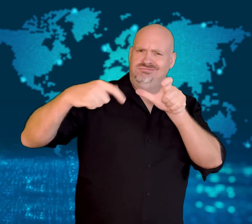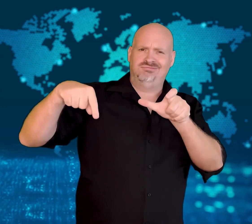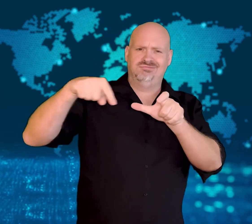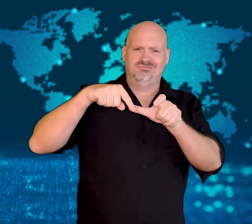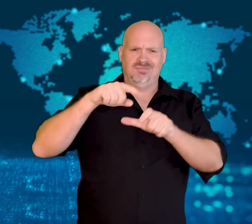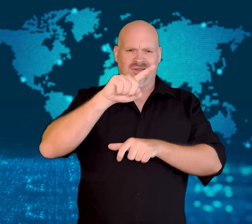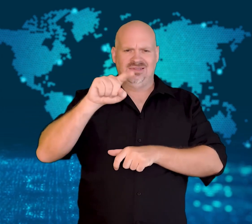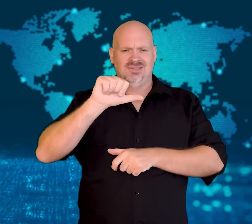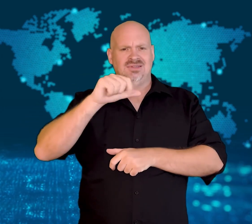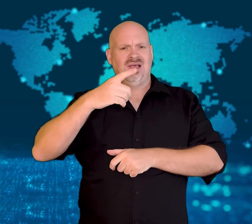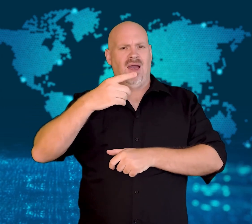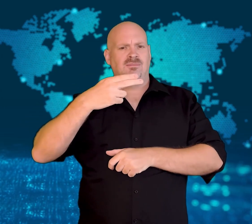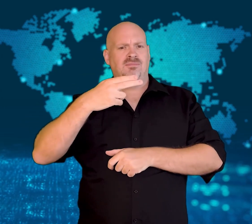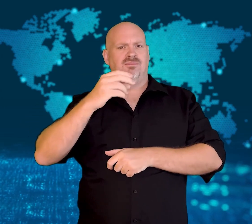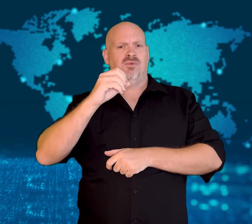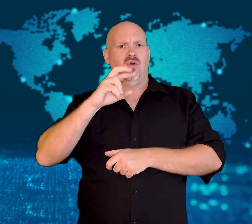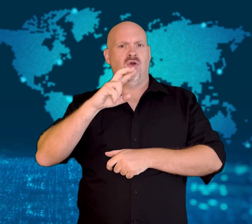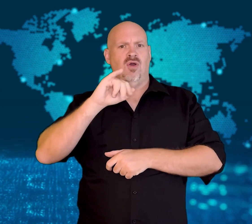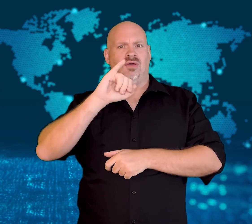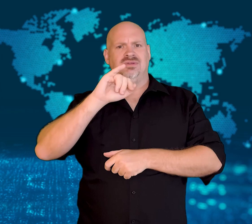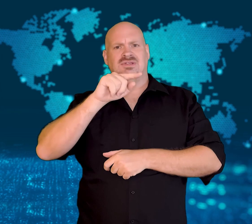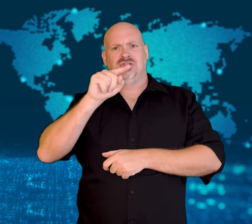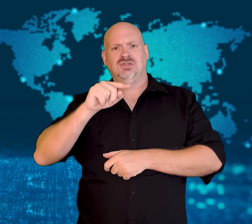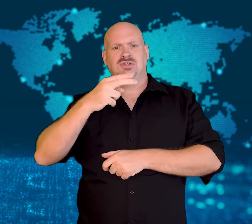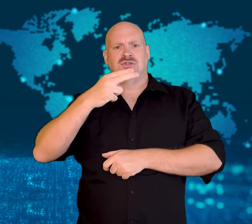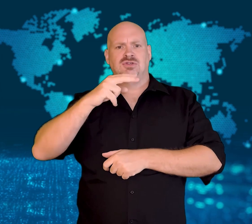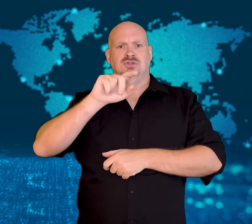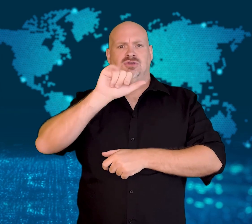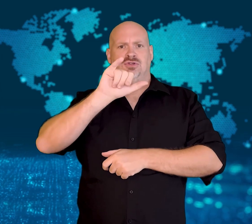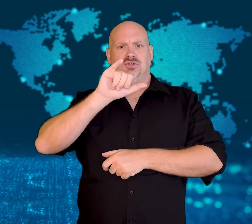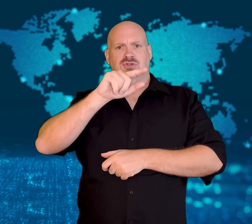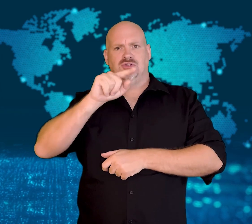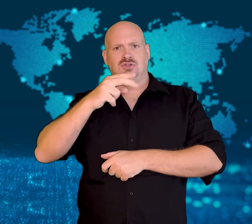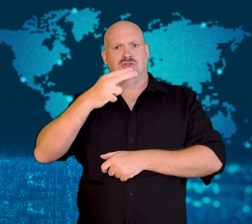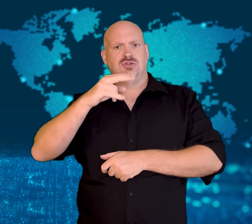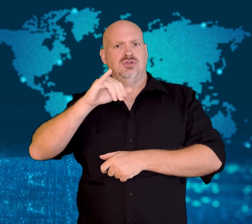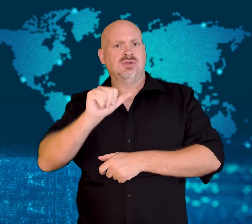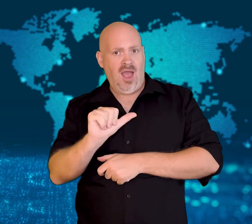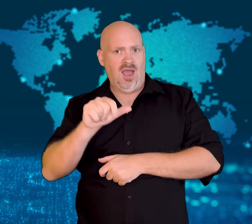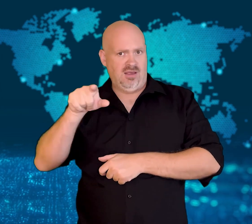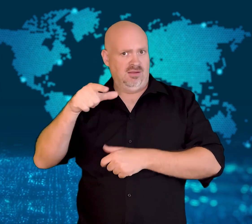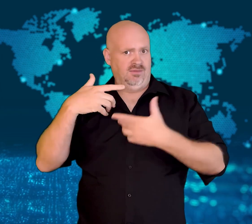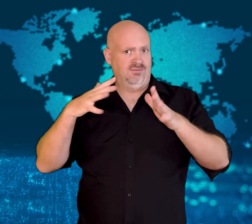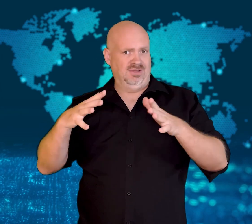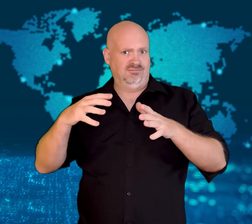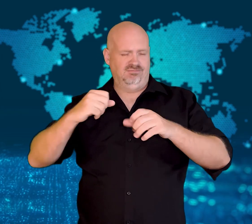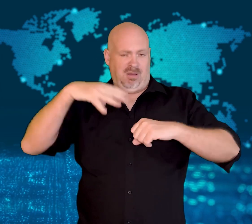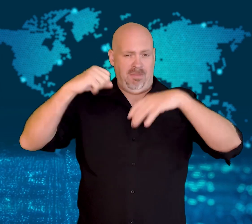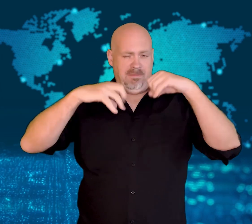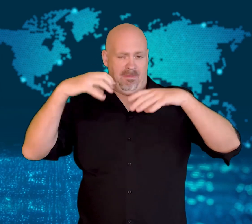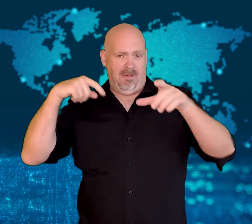place near its nuclear power plant at Zaporizhzhya.